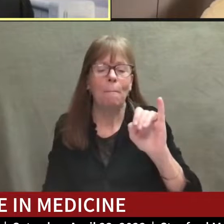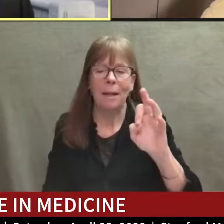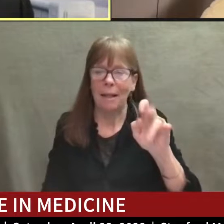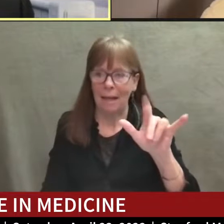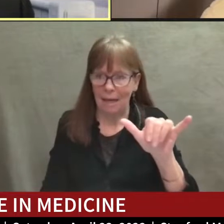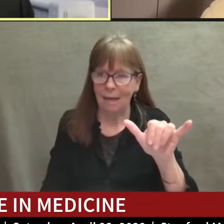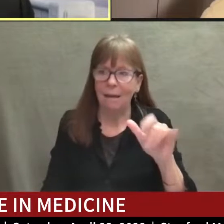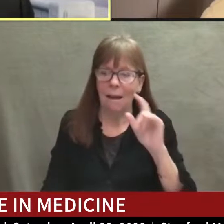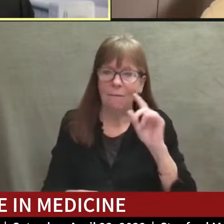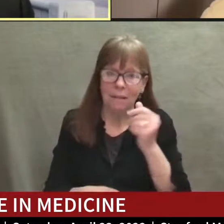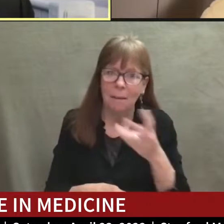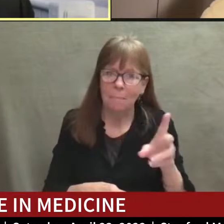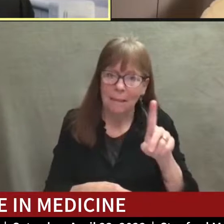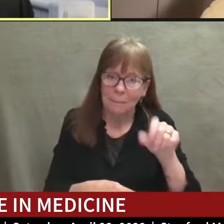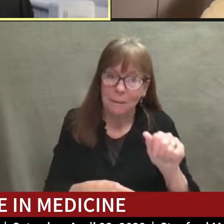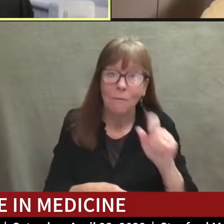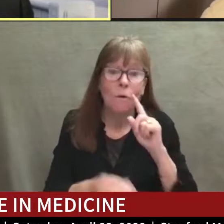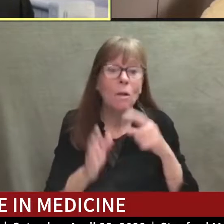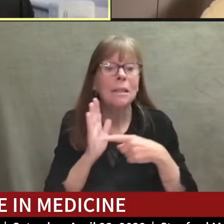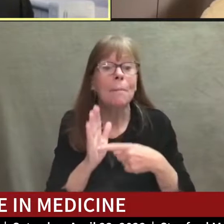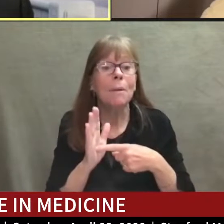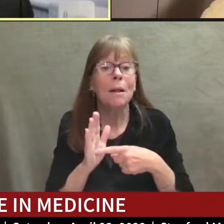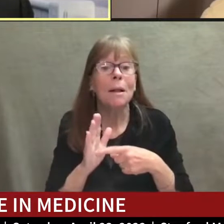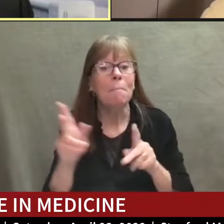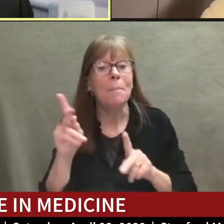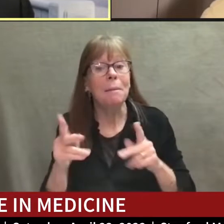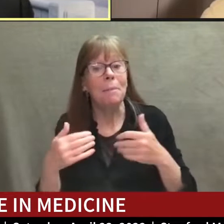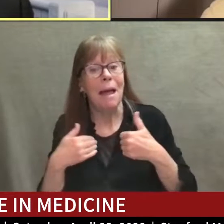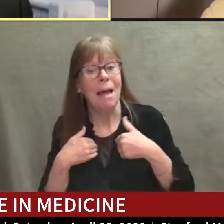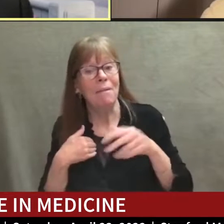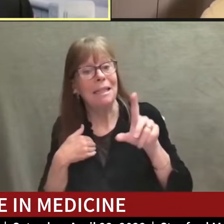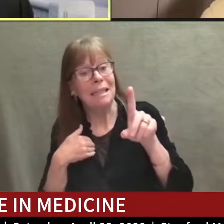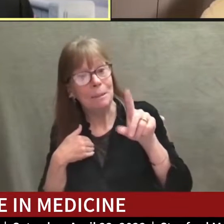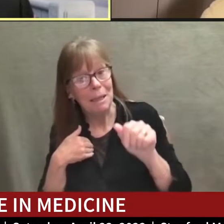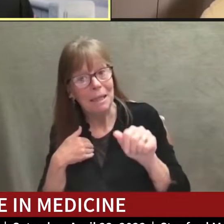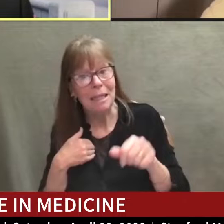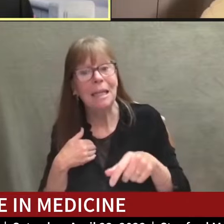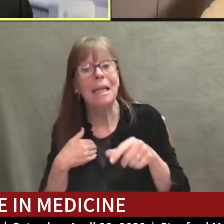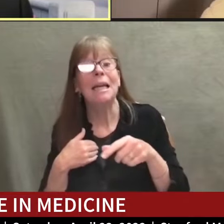like when people have understandable disabilities, like when they come in, in a wheelchair